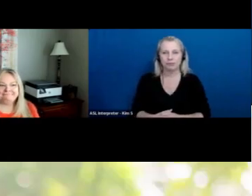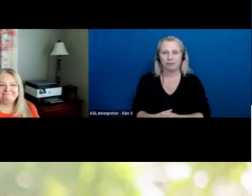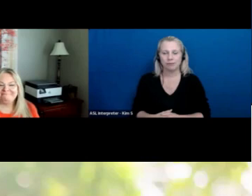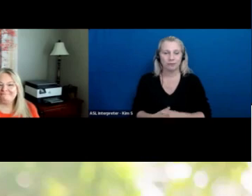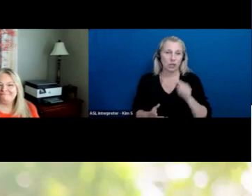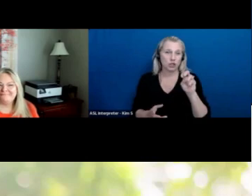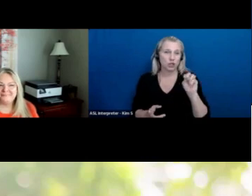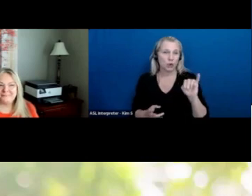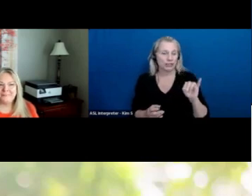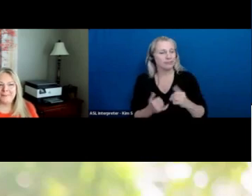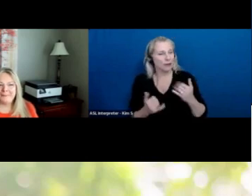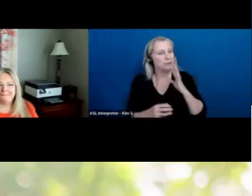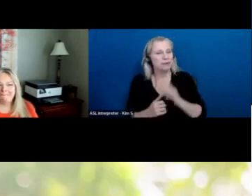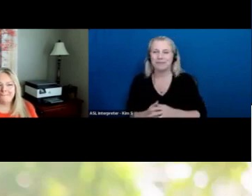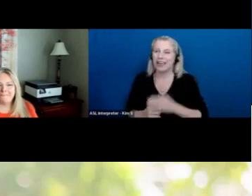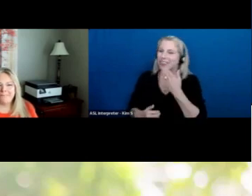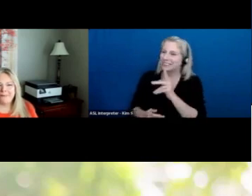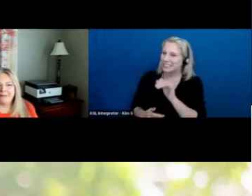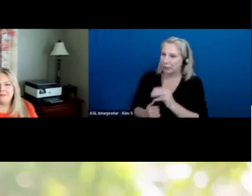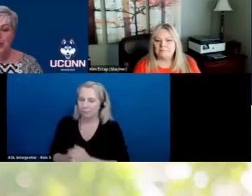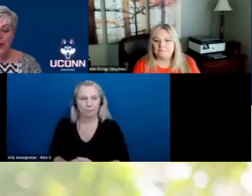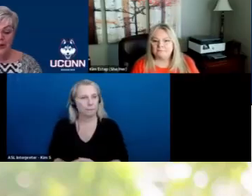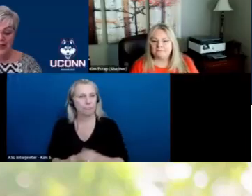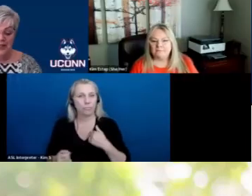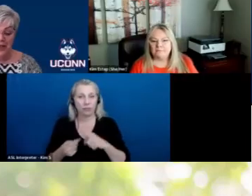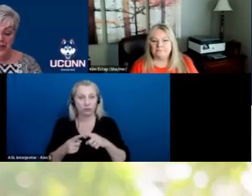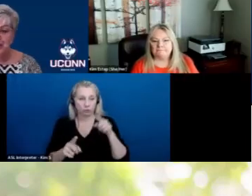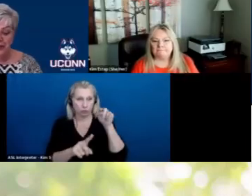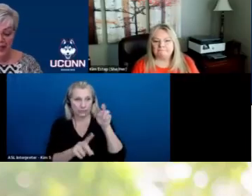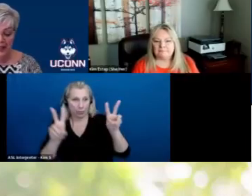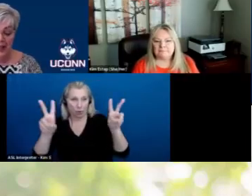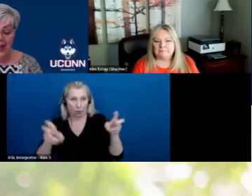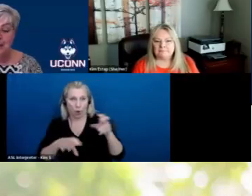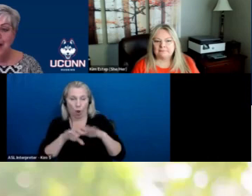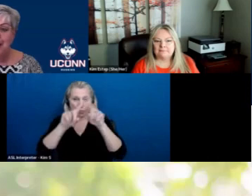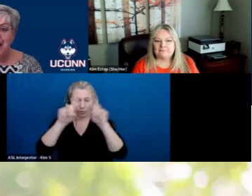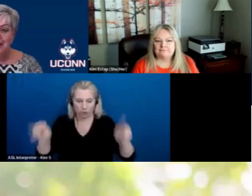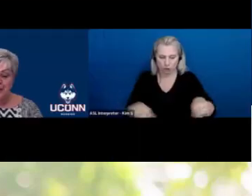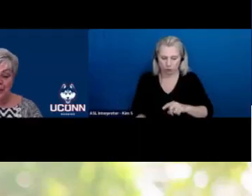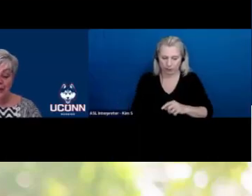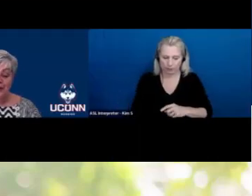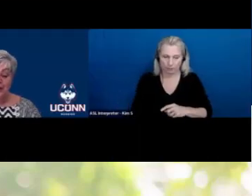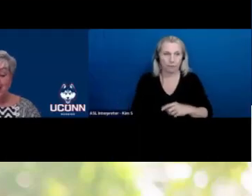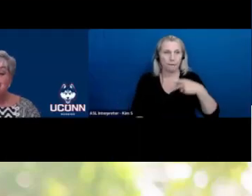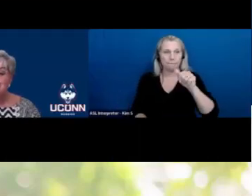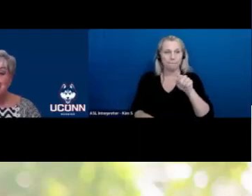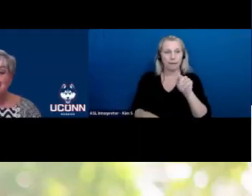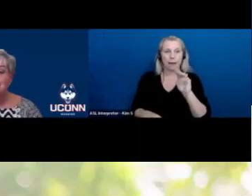Thanks, Kim. I'd like to draw your attention to the quote that's on the screen. Pat Miles, a well known and respected,